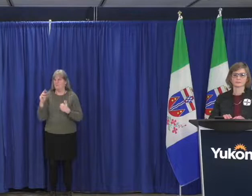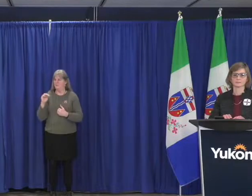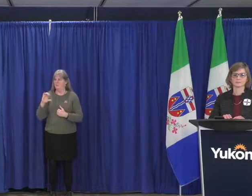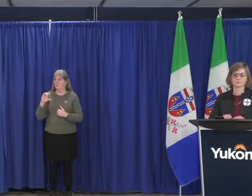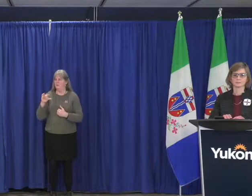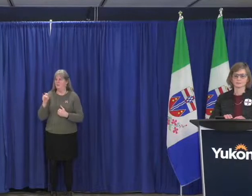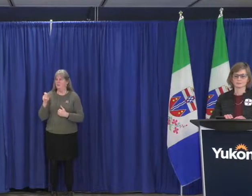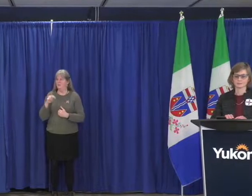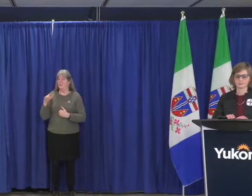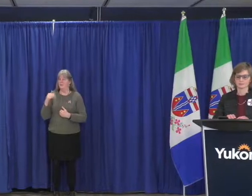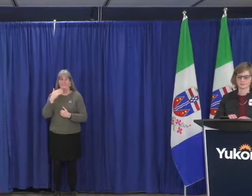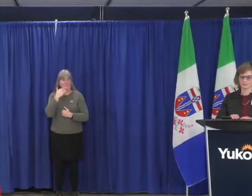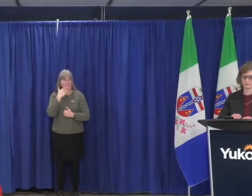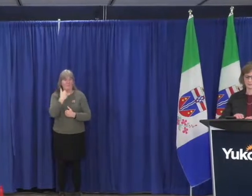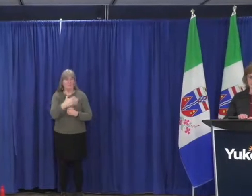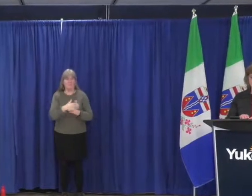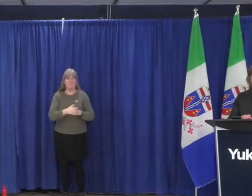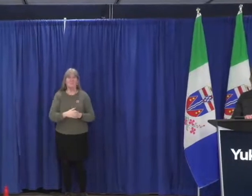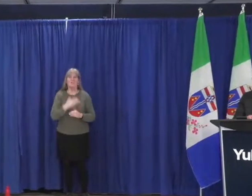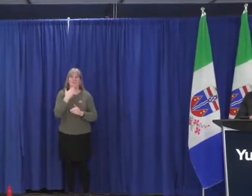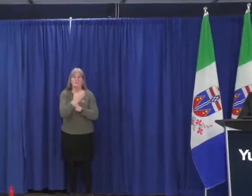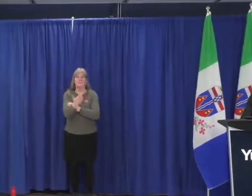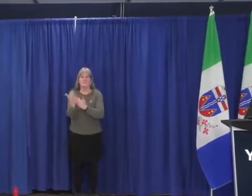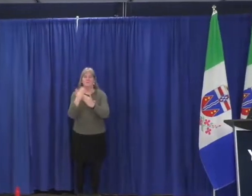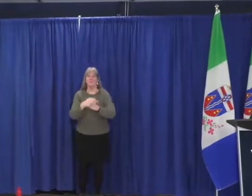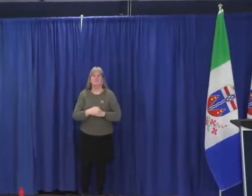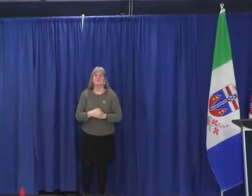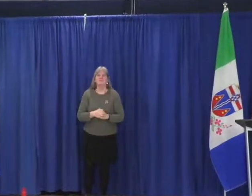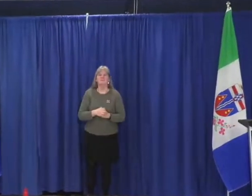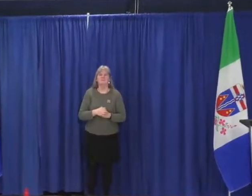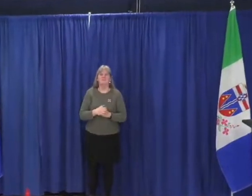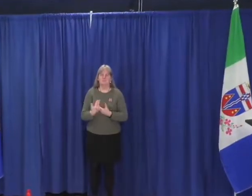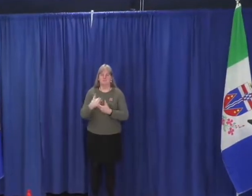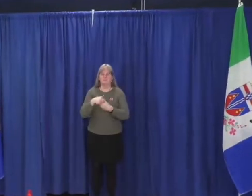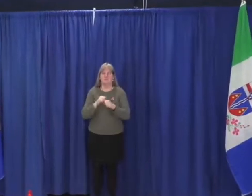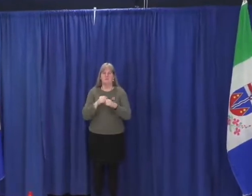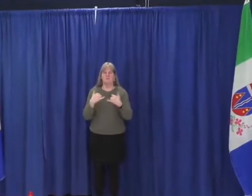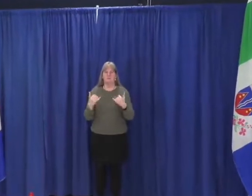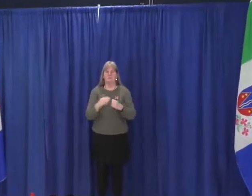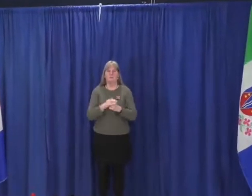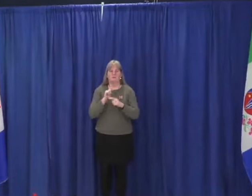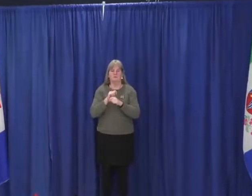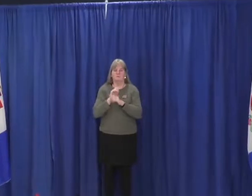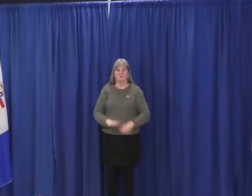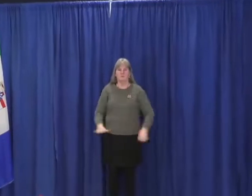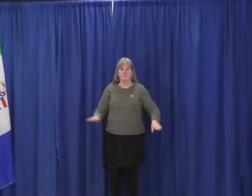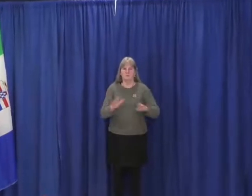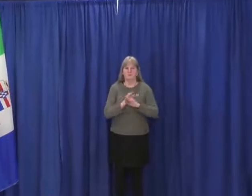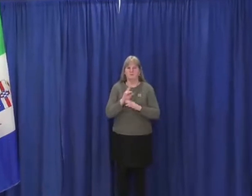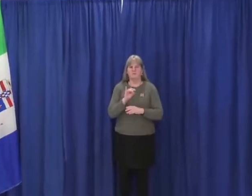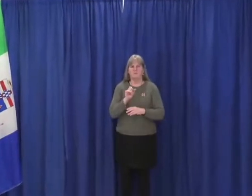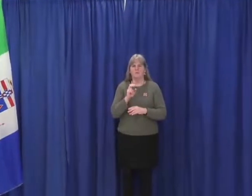> Thank you, Renée. Good morning, folks. I'm joining you from the traditional territory of the Kwanlin Dün First Nation